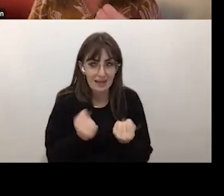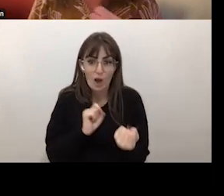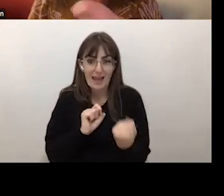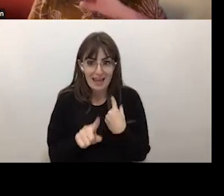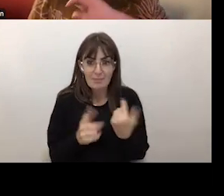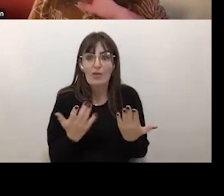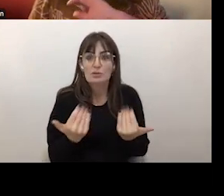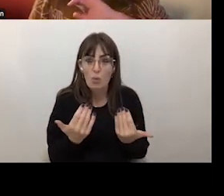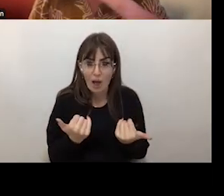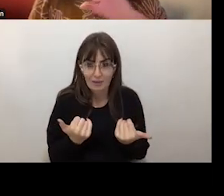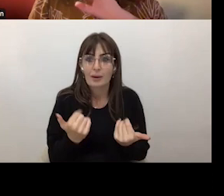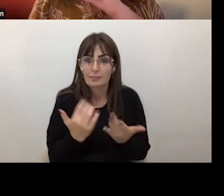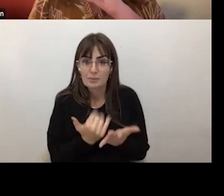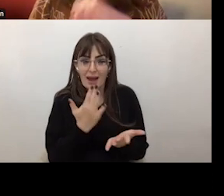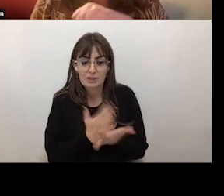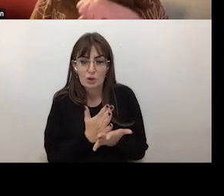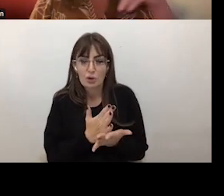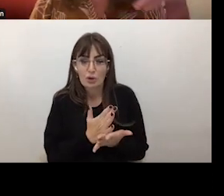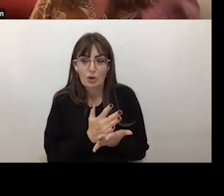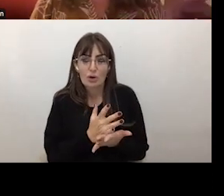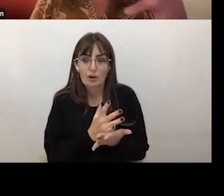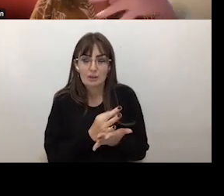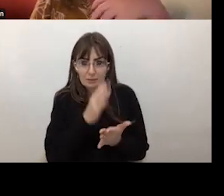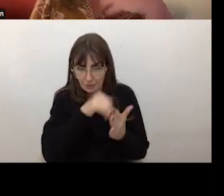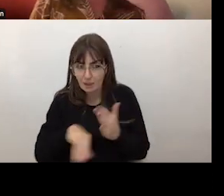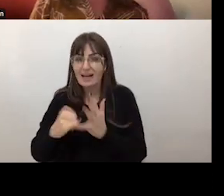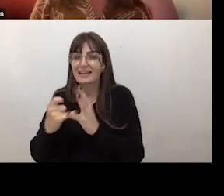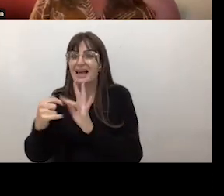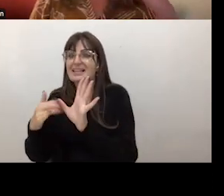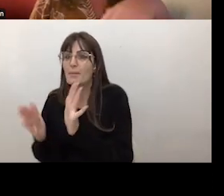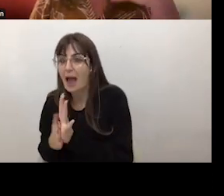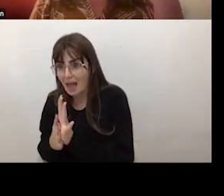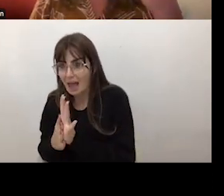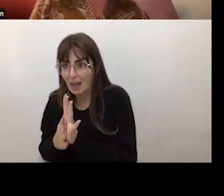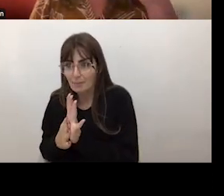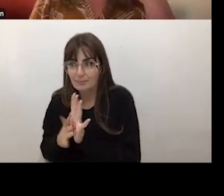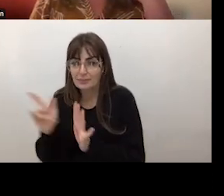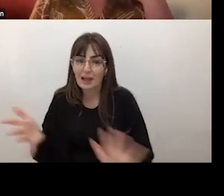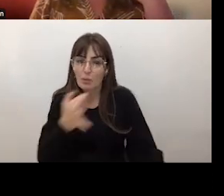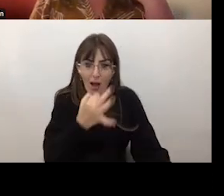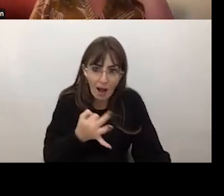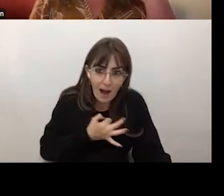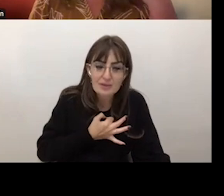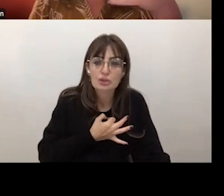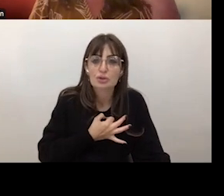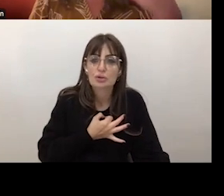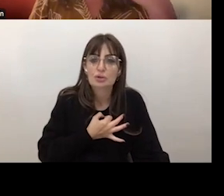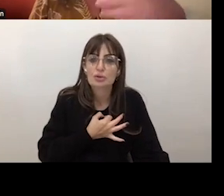the organisation to make sure that it doesn't land in their spam folder. They will ask in the